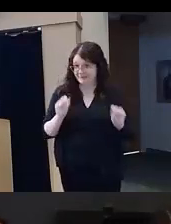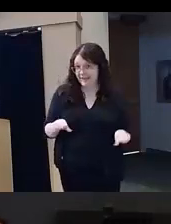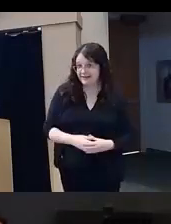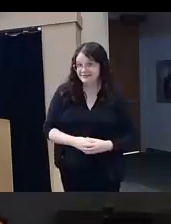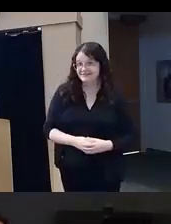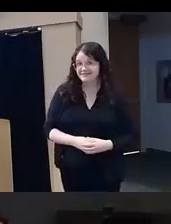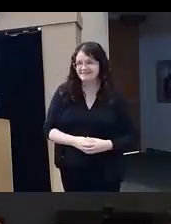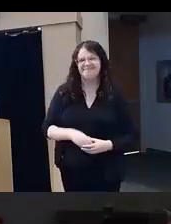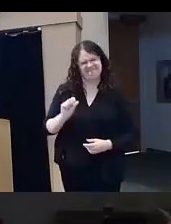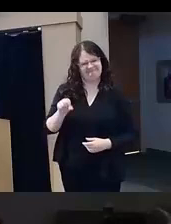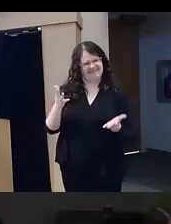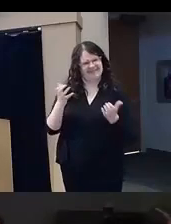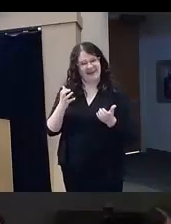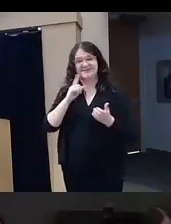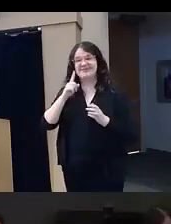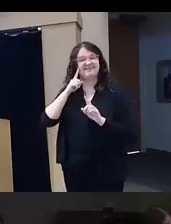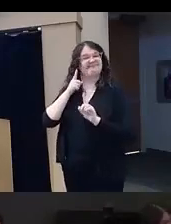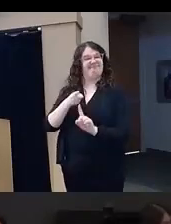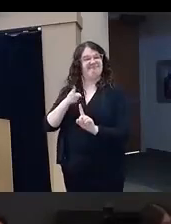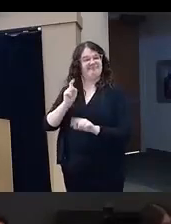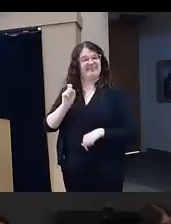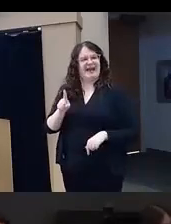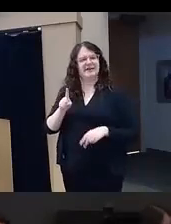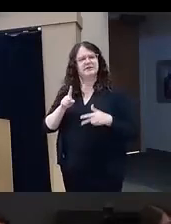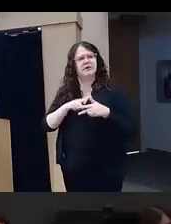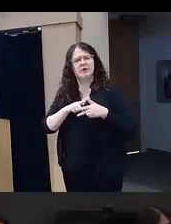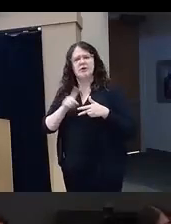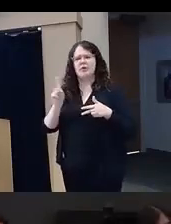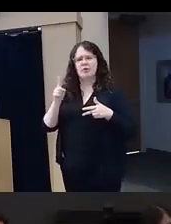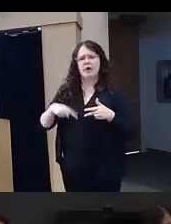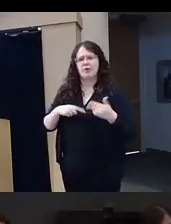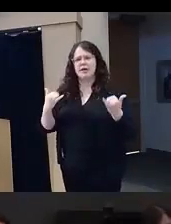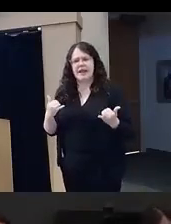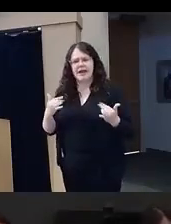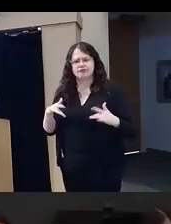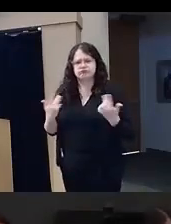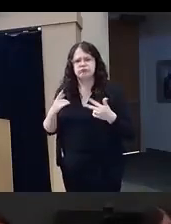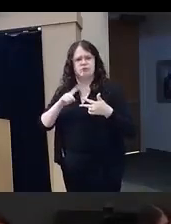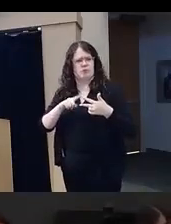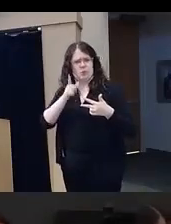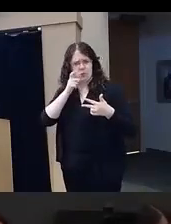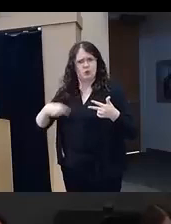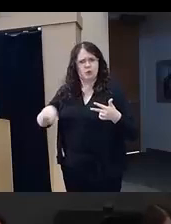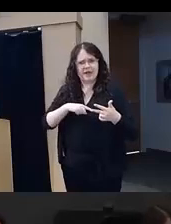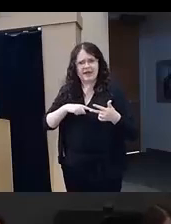who we are and who we serve which is the most important of all and our values and Mission and we